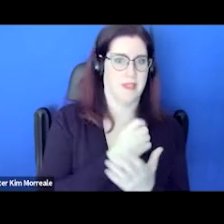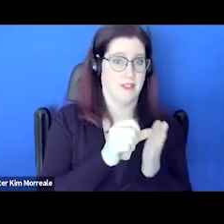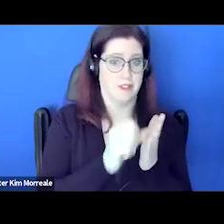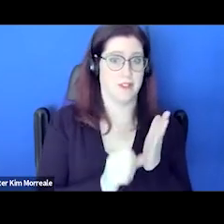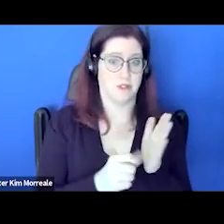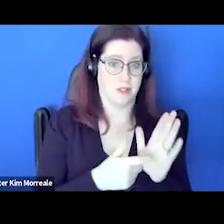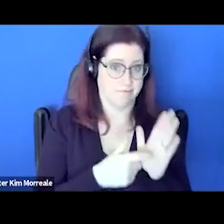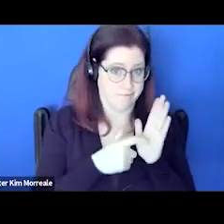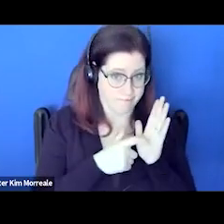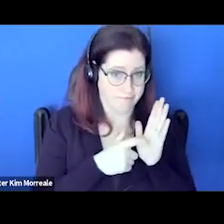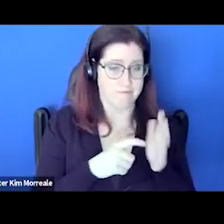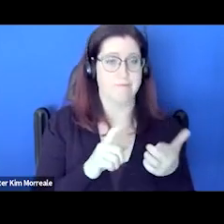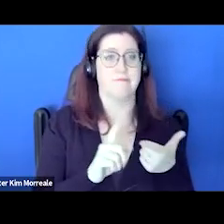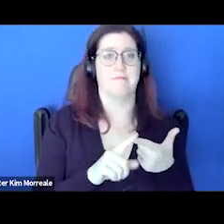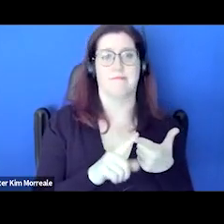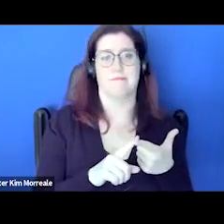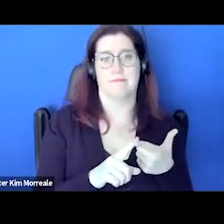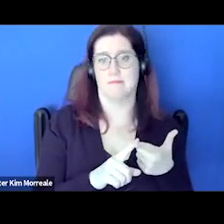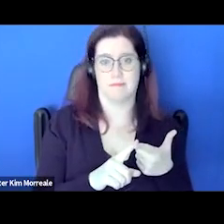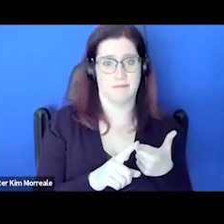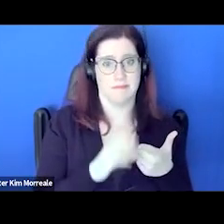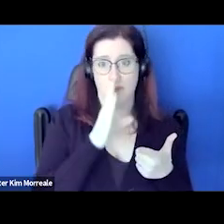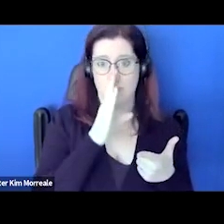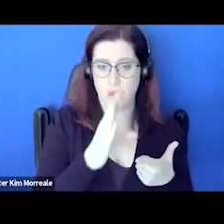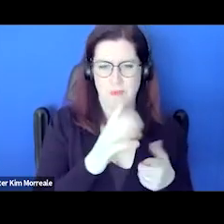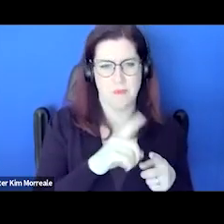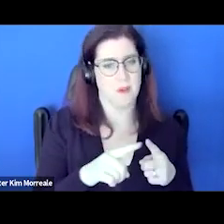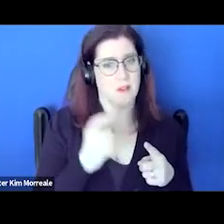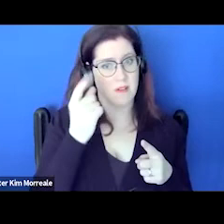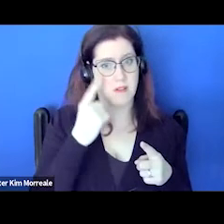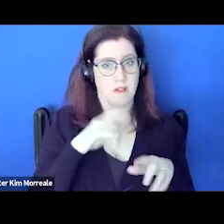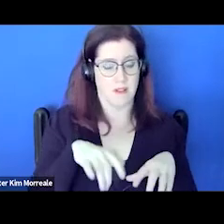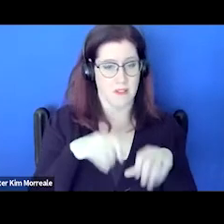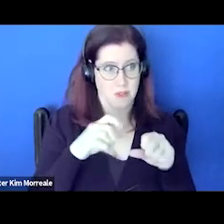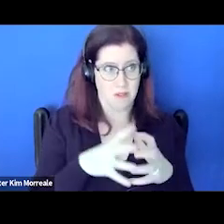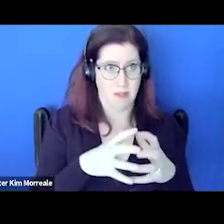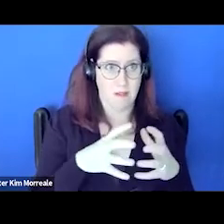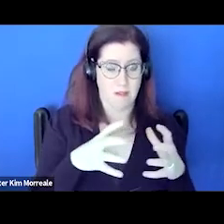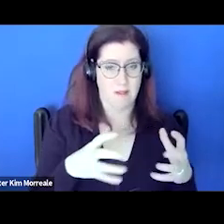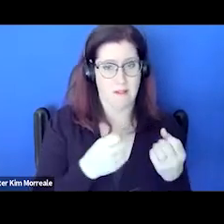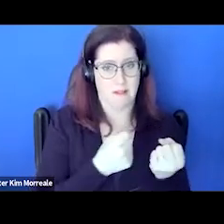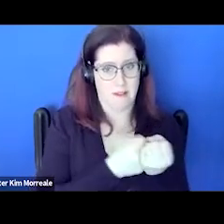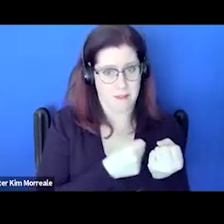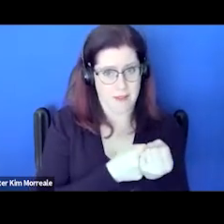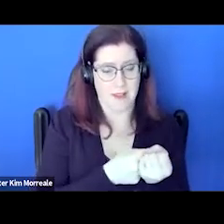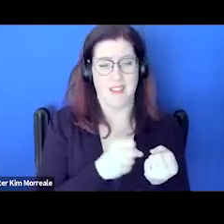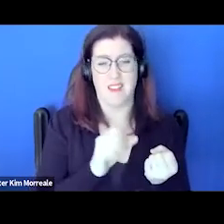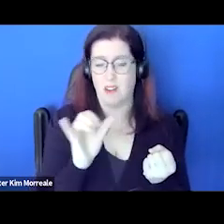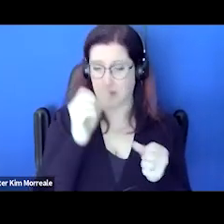She's established abstinence, but it took a lot of advocacy. And also keep in mind that you have to build,